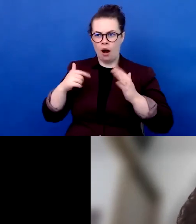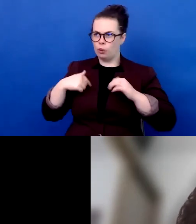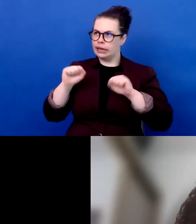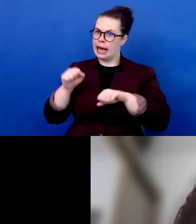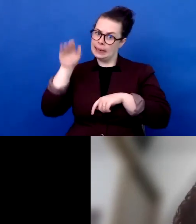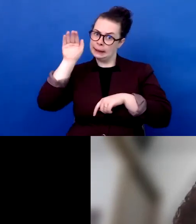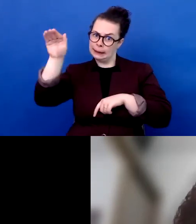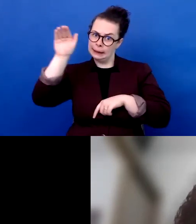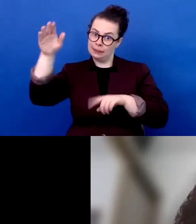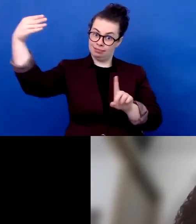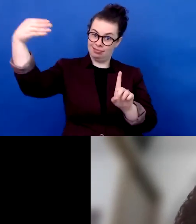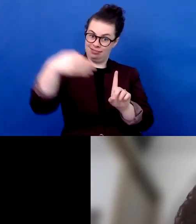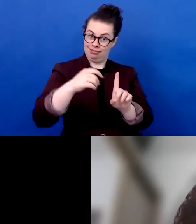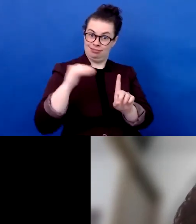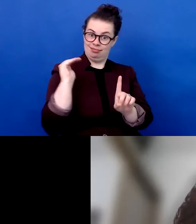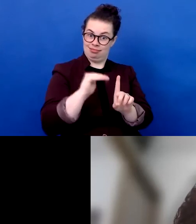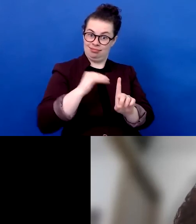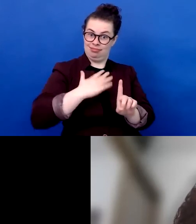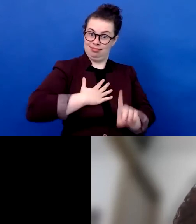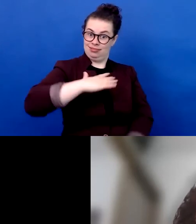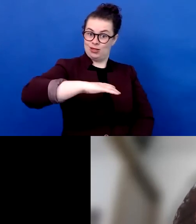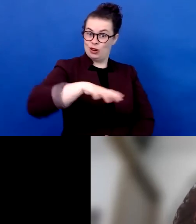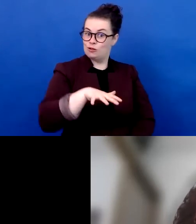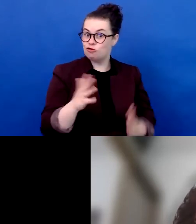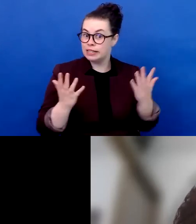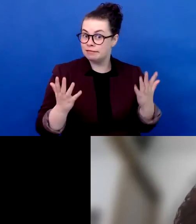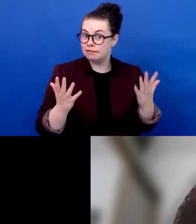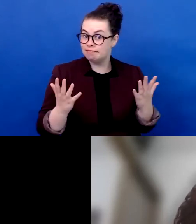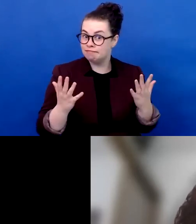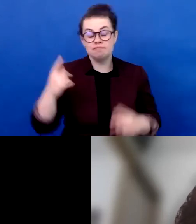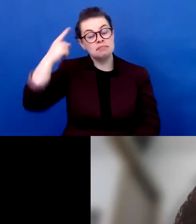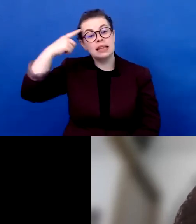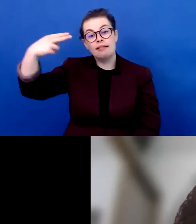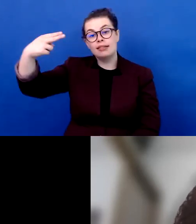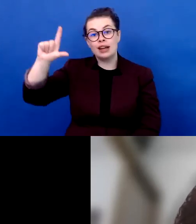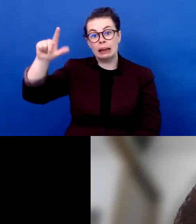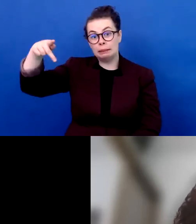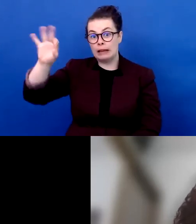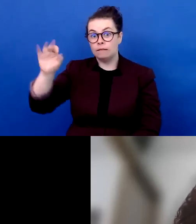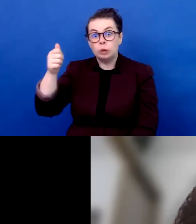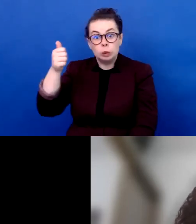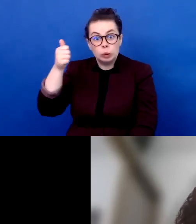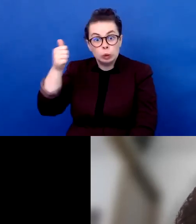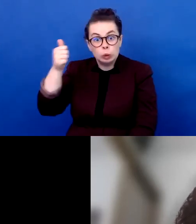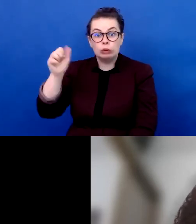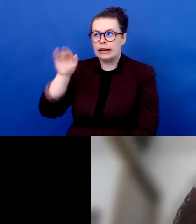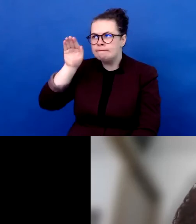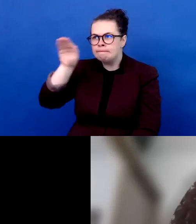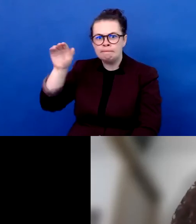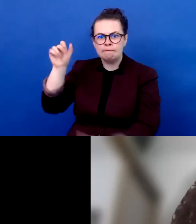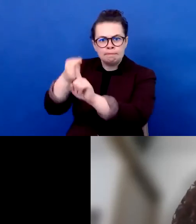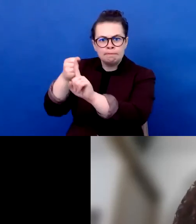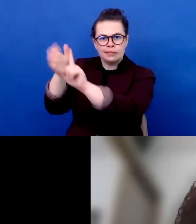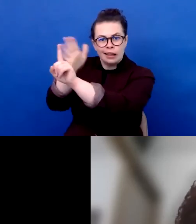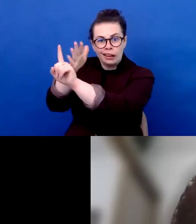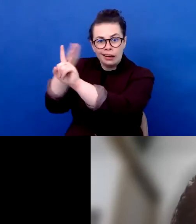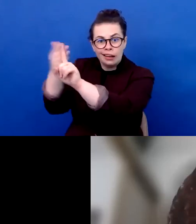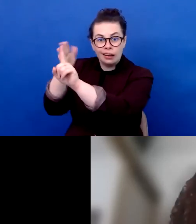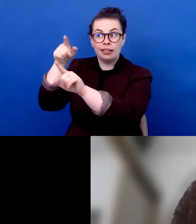and for example i think the high-level political forum is one of the way um in in pushing the